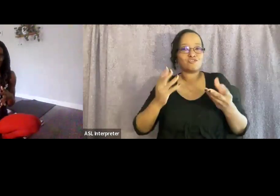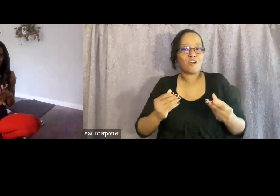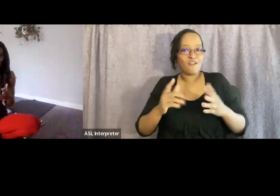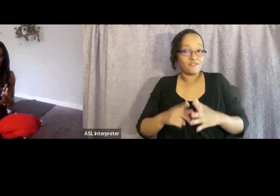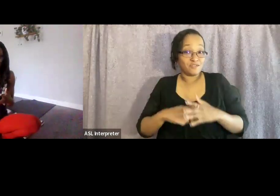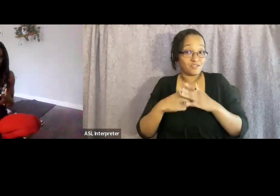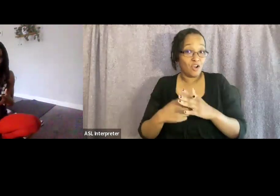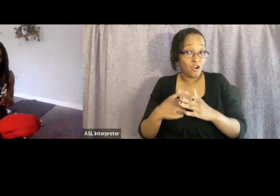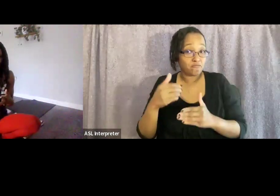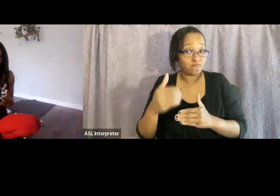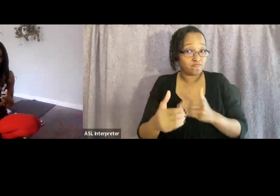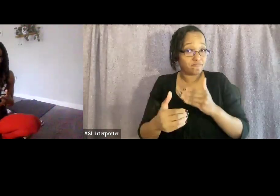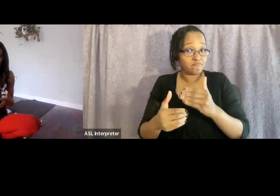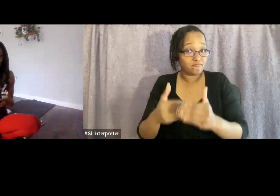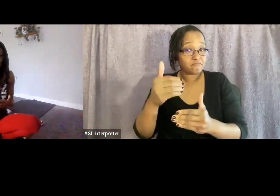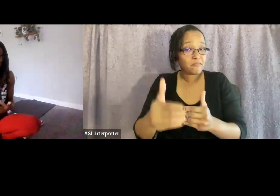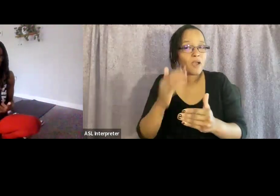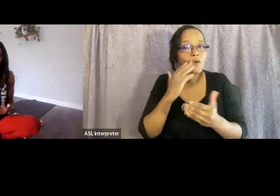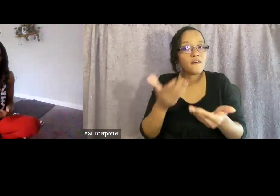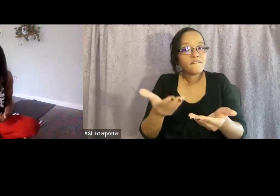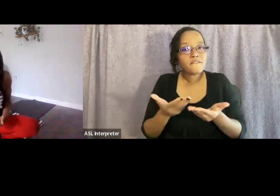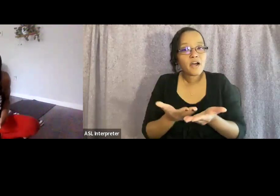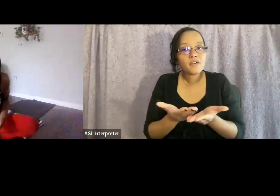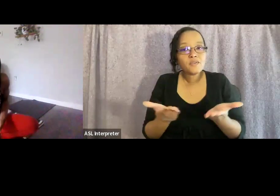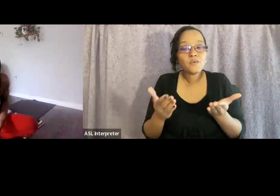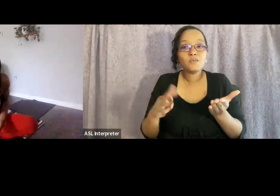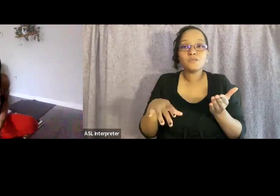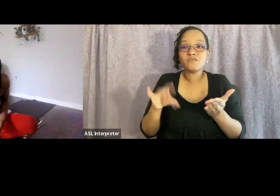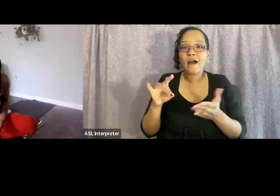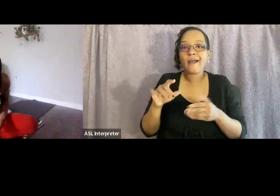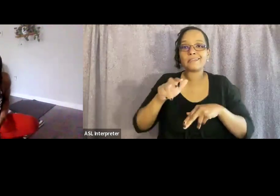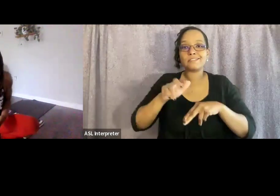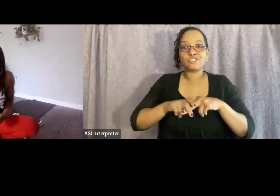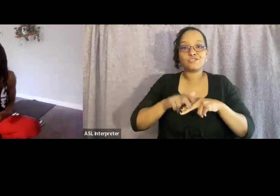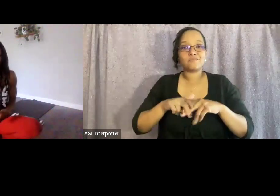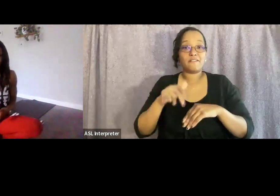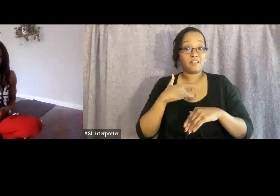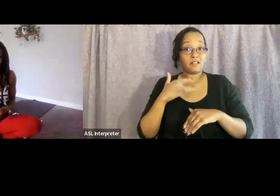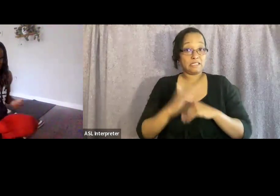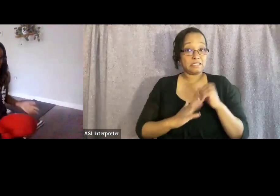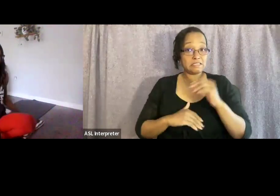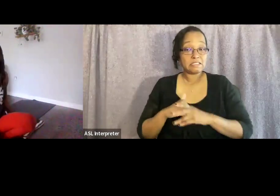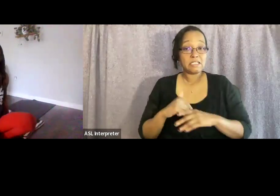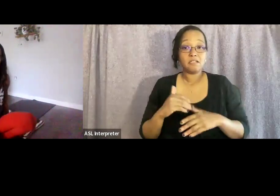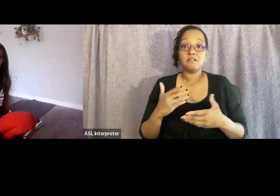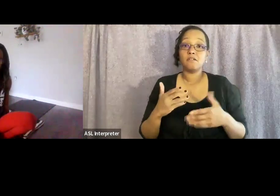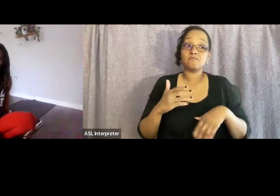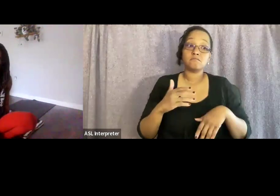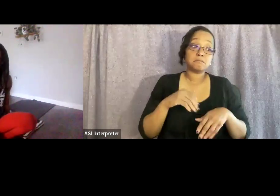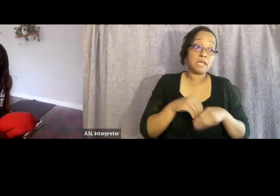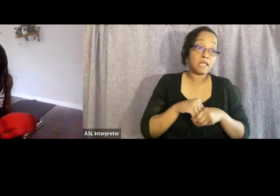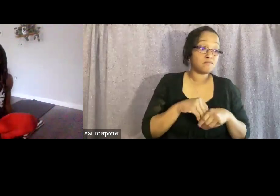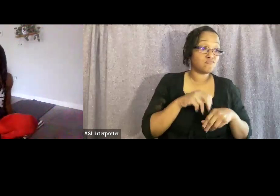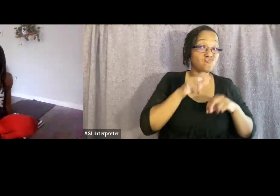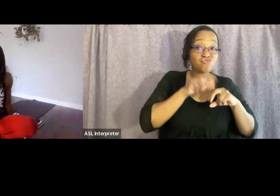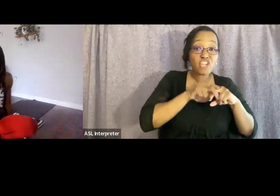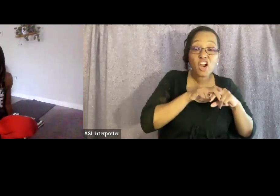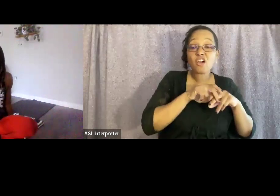And I'll invite you to either find an easy seat, in a chair, or on the floor, or on a couch,